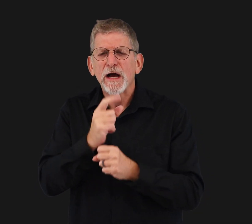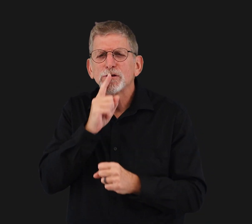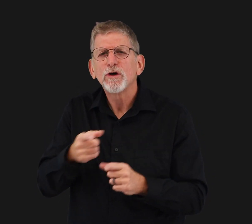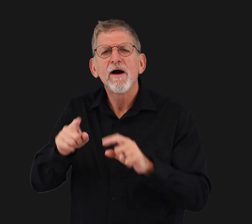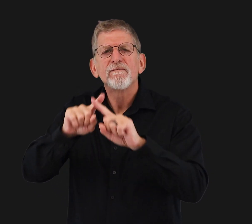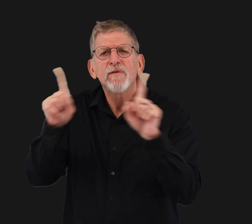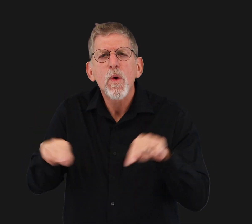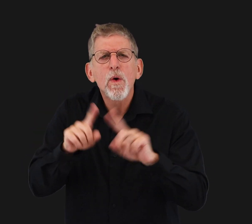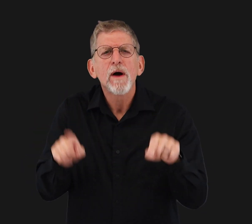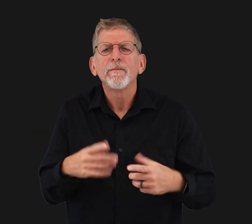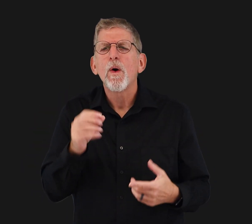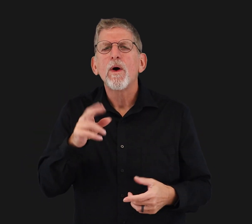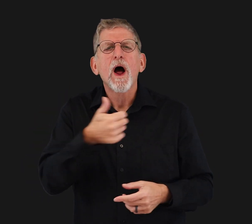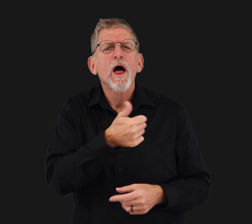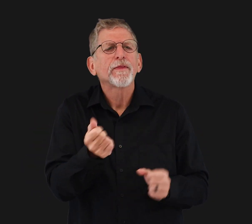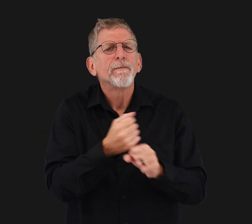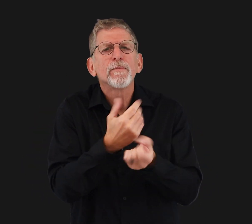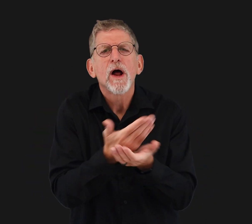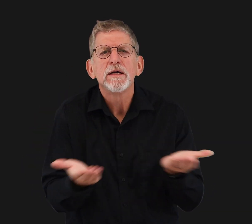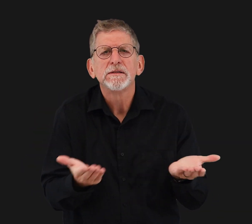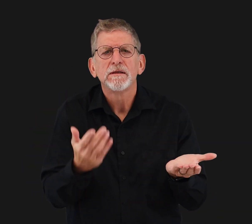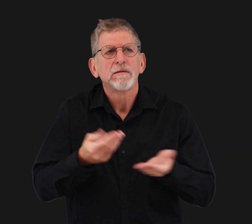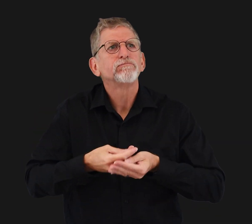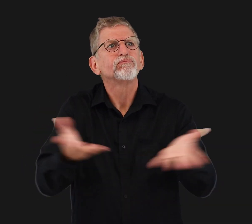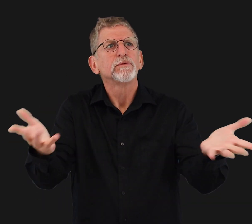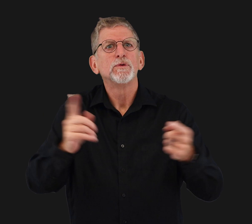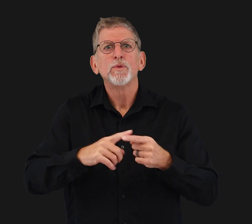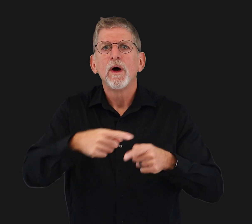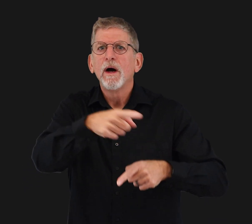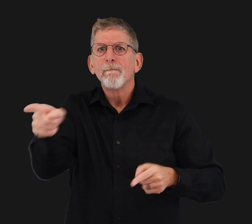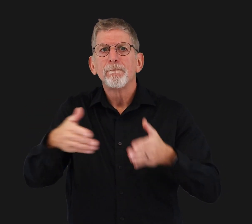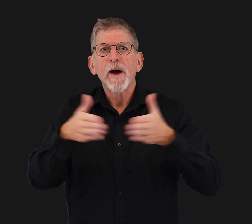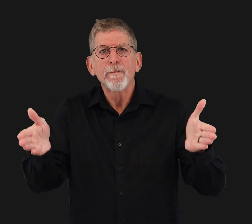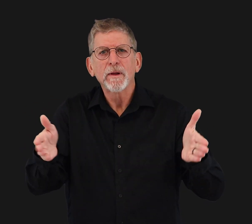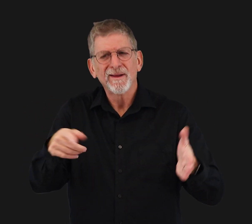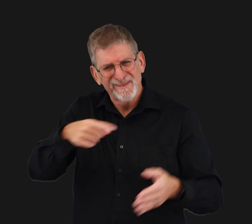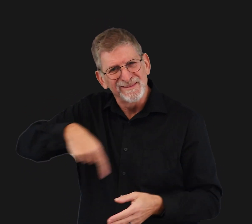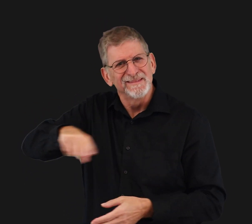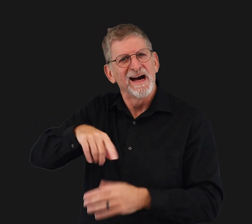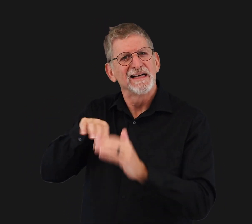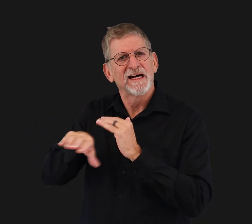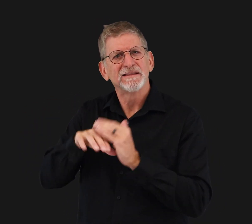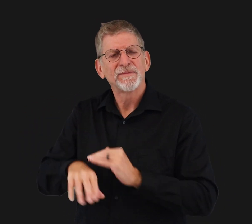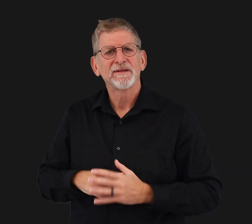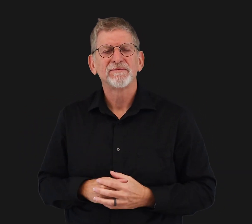• Ensuring forms and other products for the public are accessible